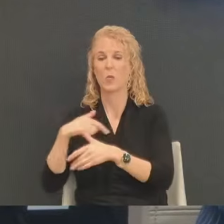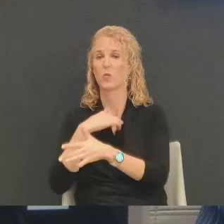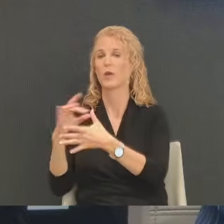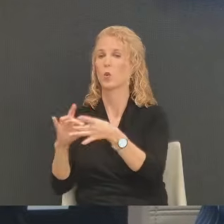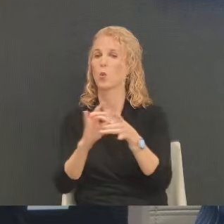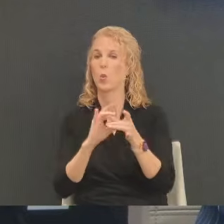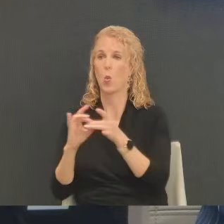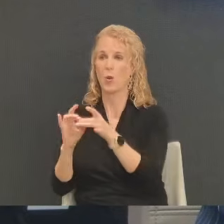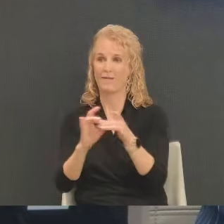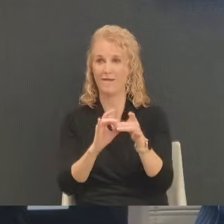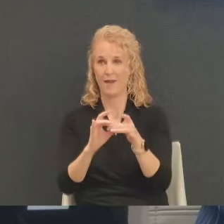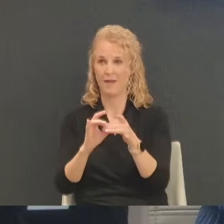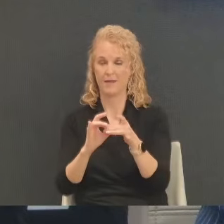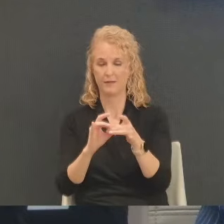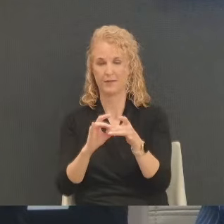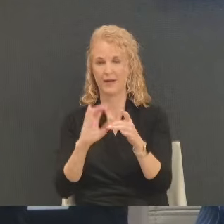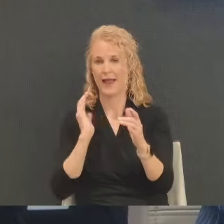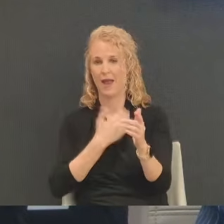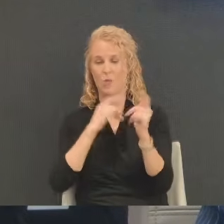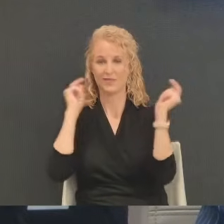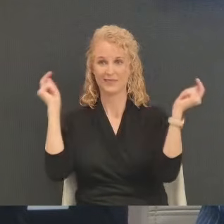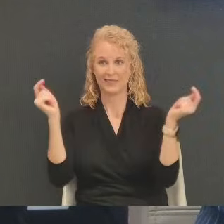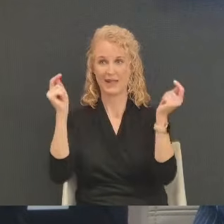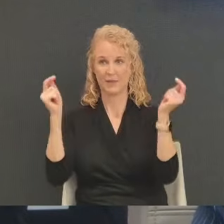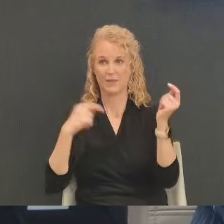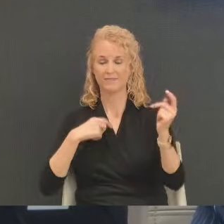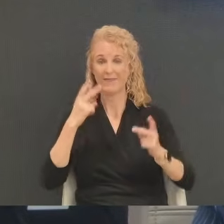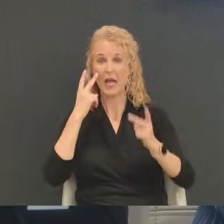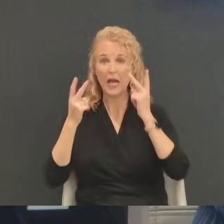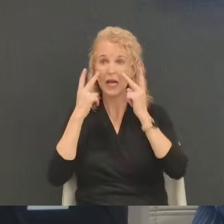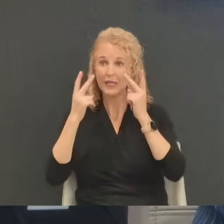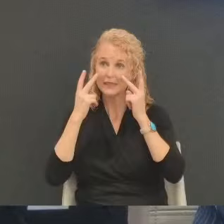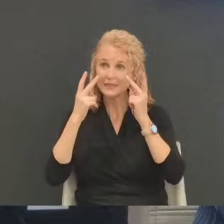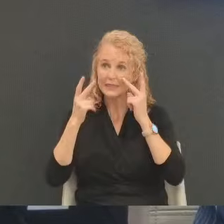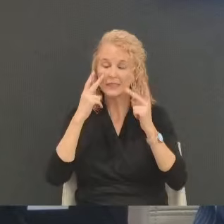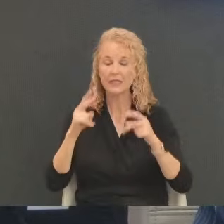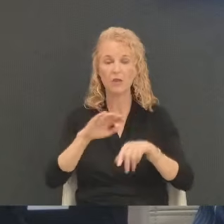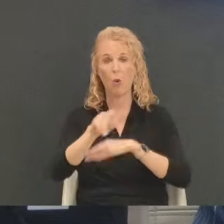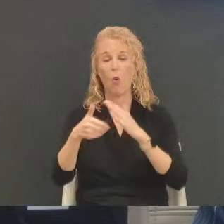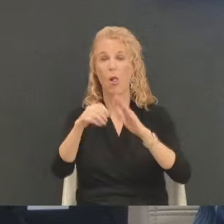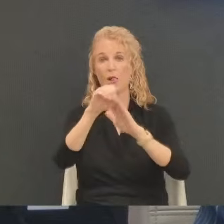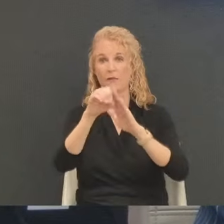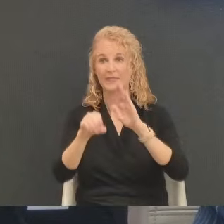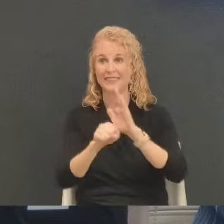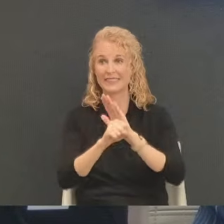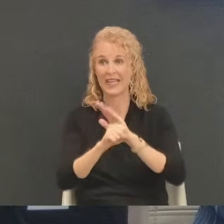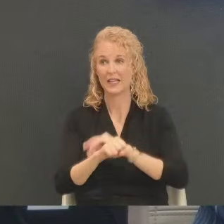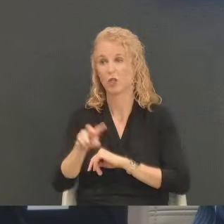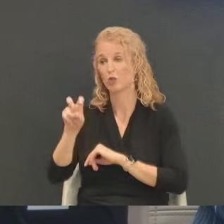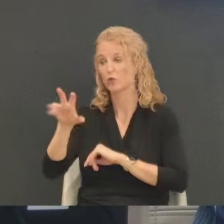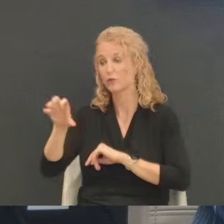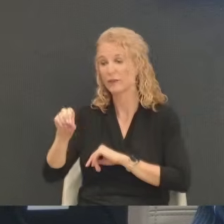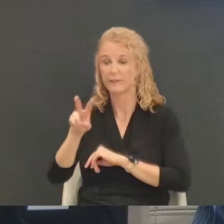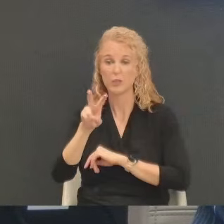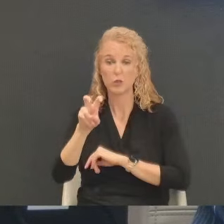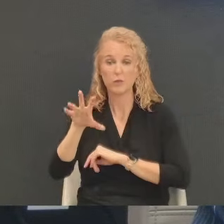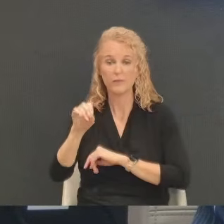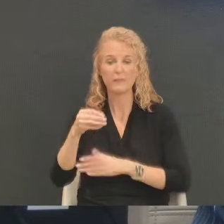I really believe that I've been seeing all over the state, everybody's getting this 250 money. Uh,